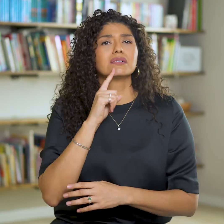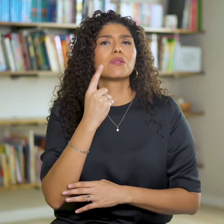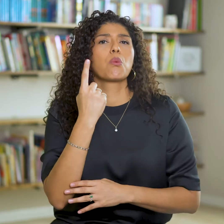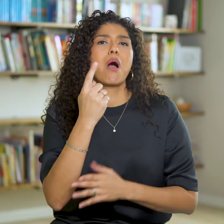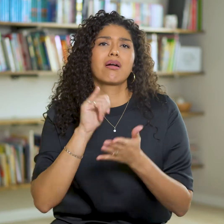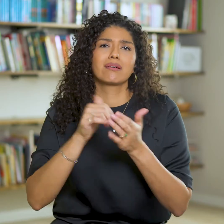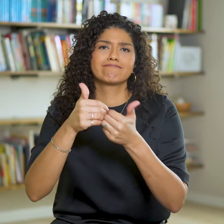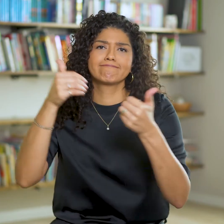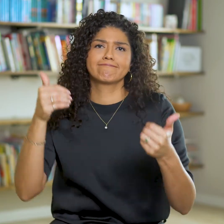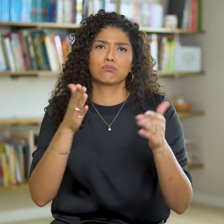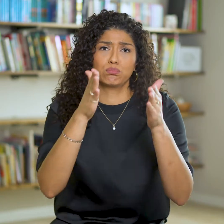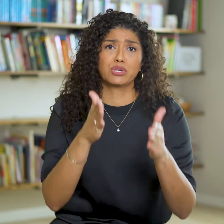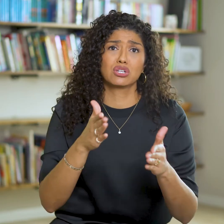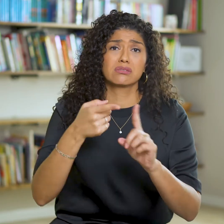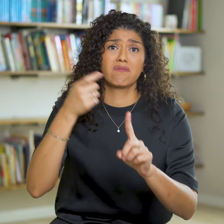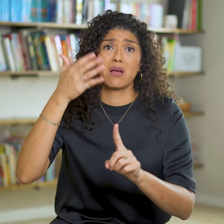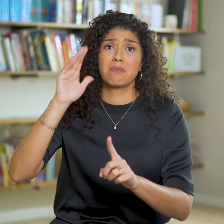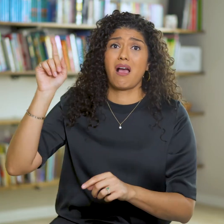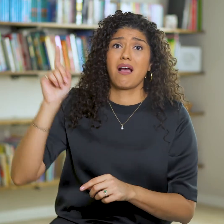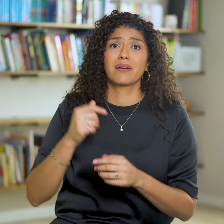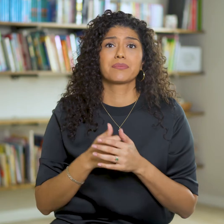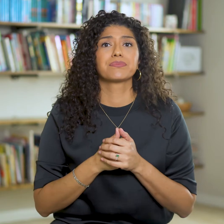is the kind that drives a person from God.